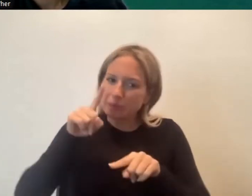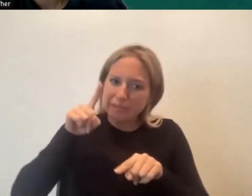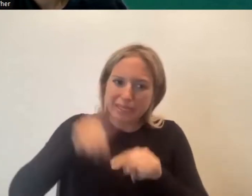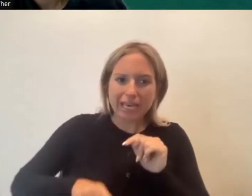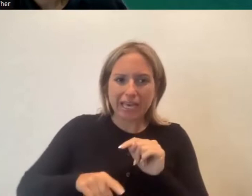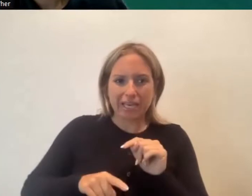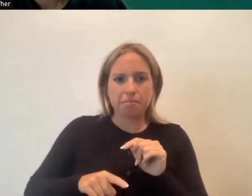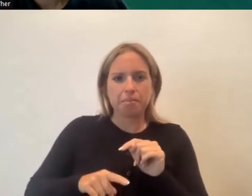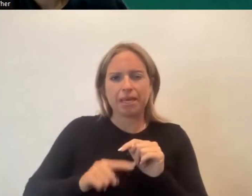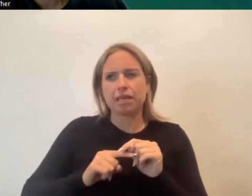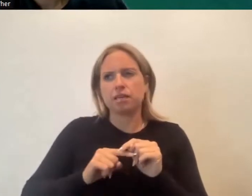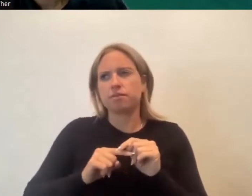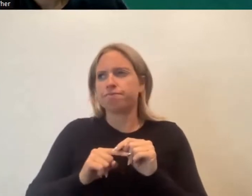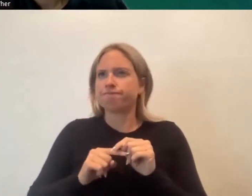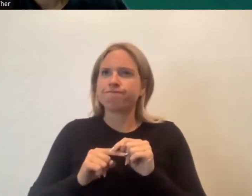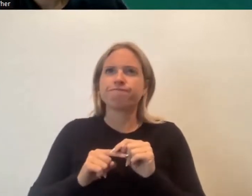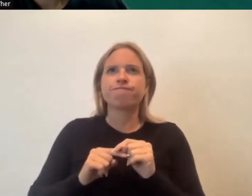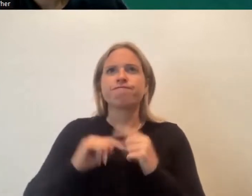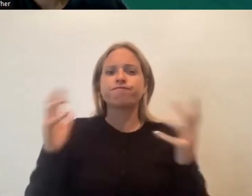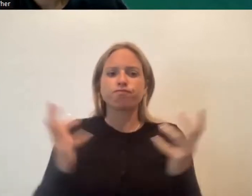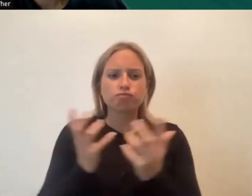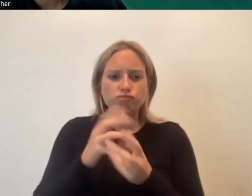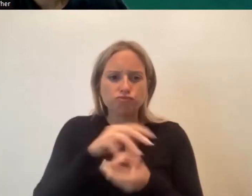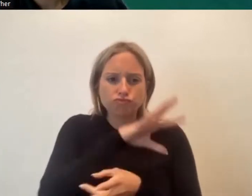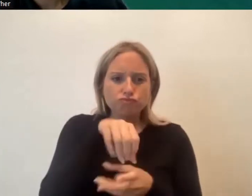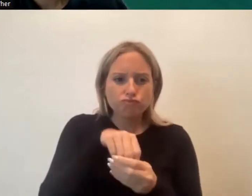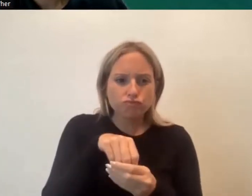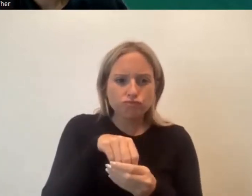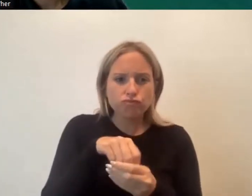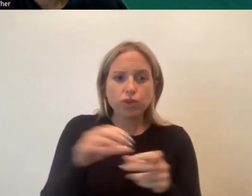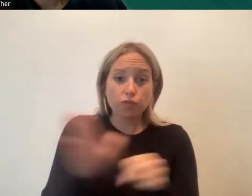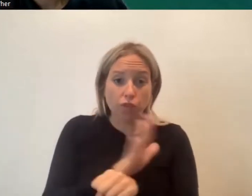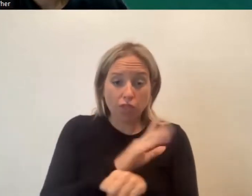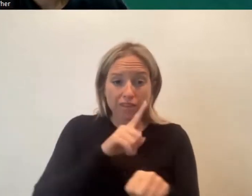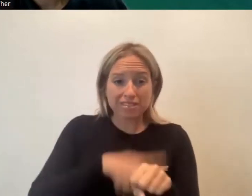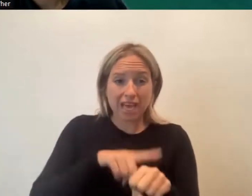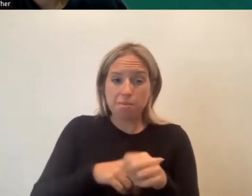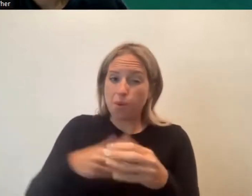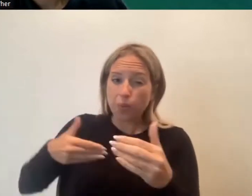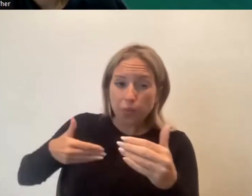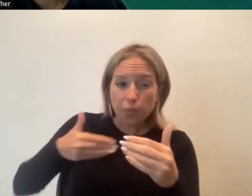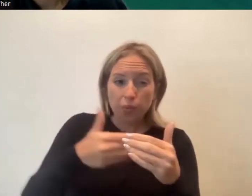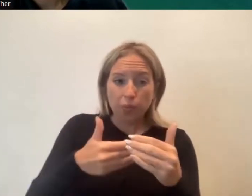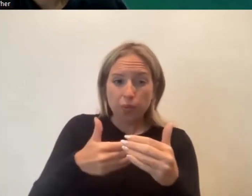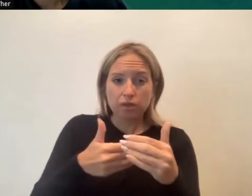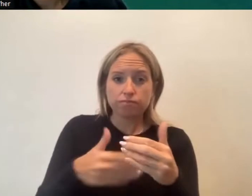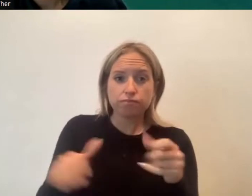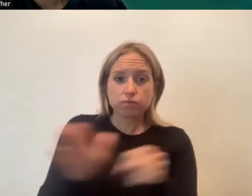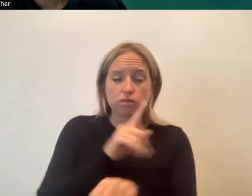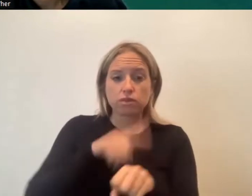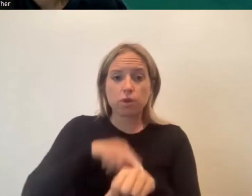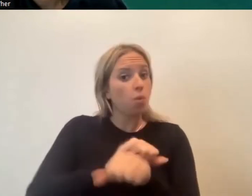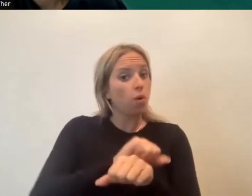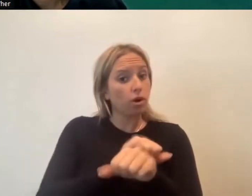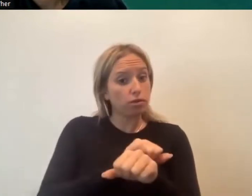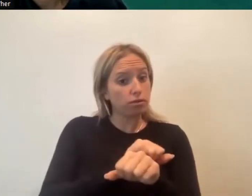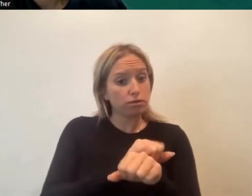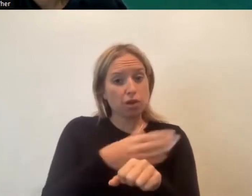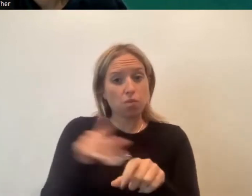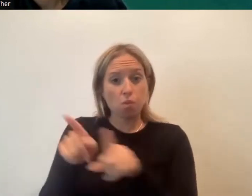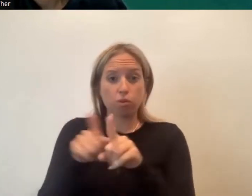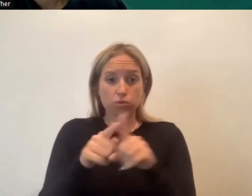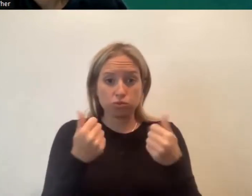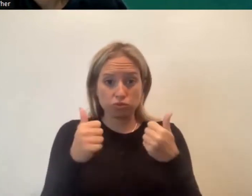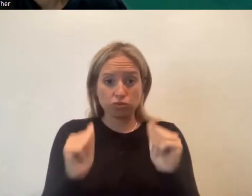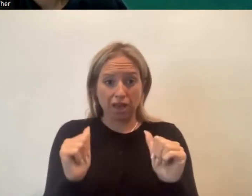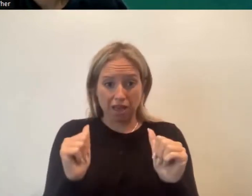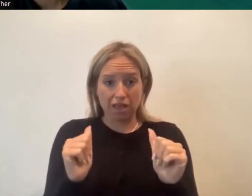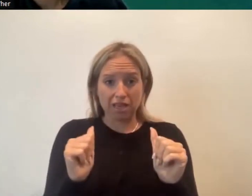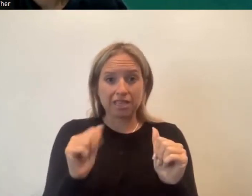in full time or close to full time work and try to get disability benefits.